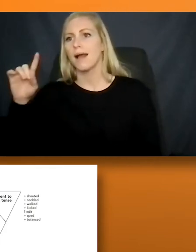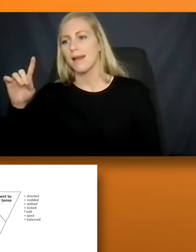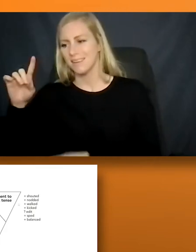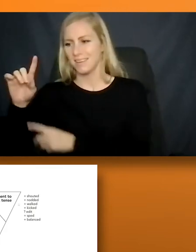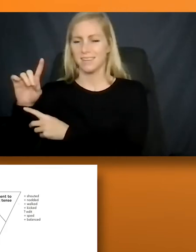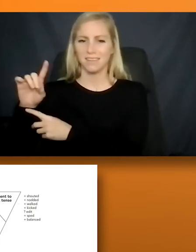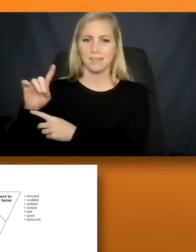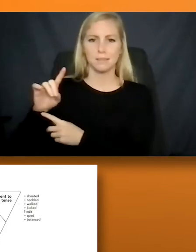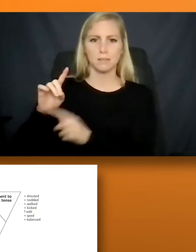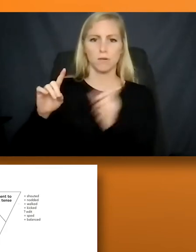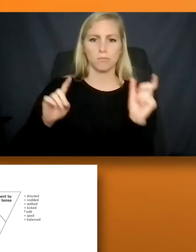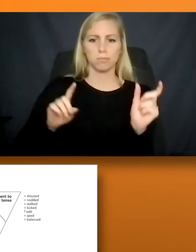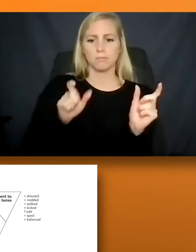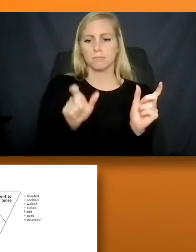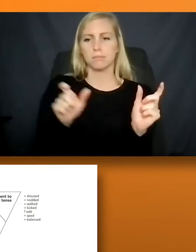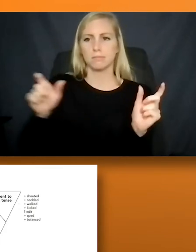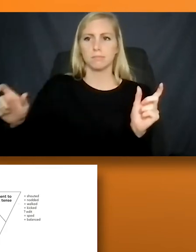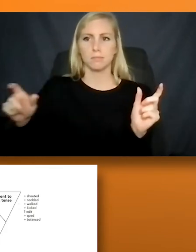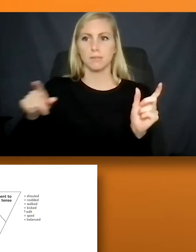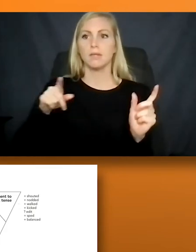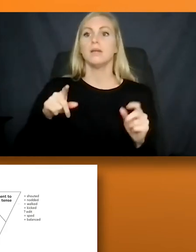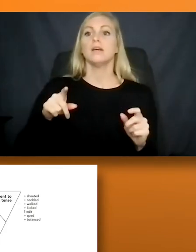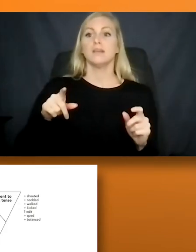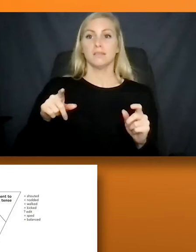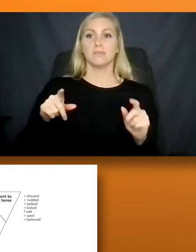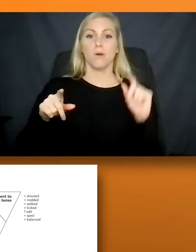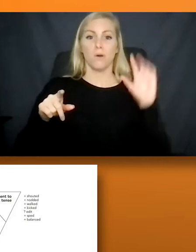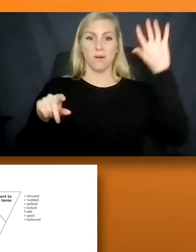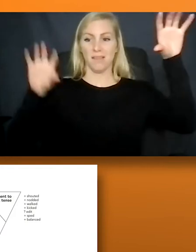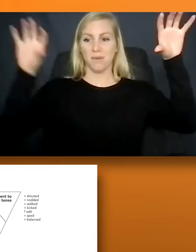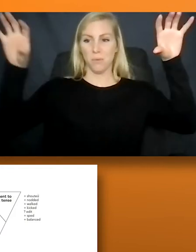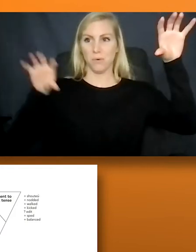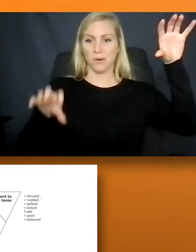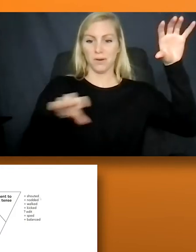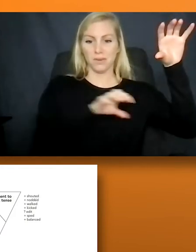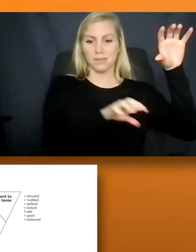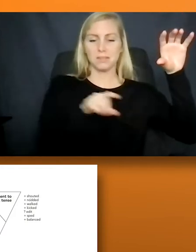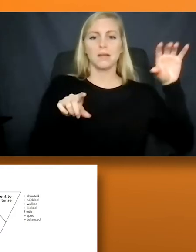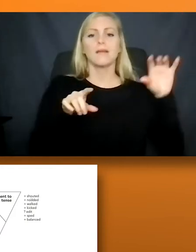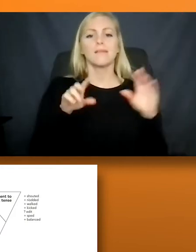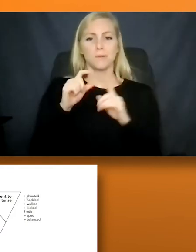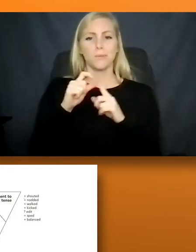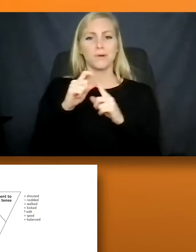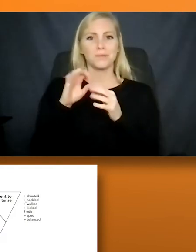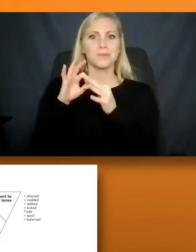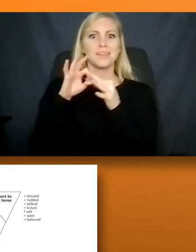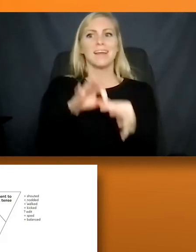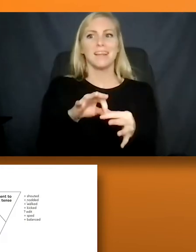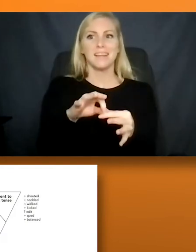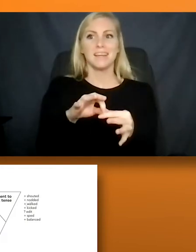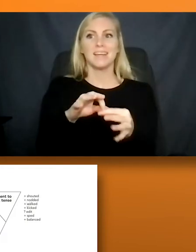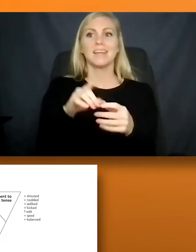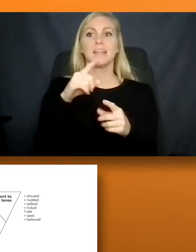And then it has the words on the side that are related to it. The words with the plus signs are related.